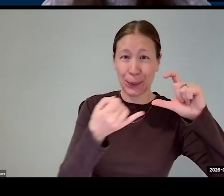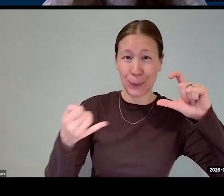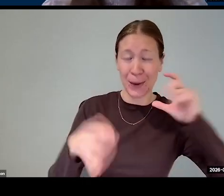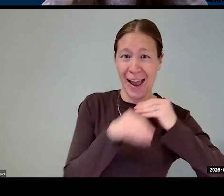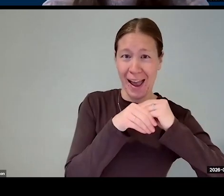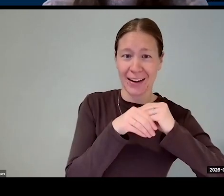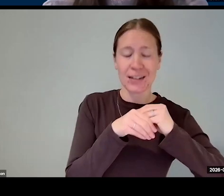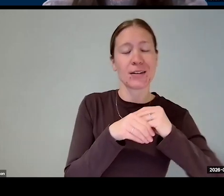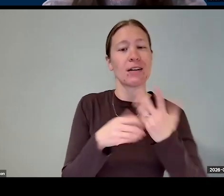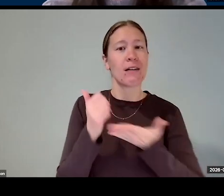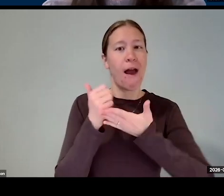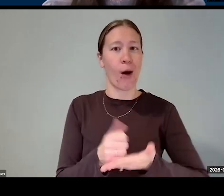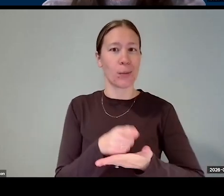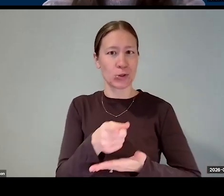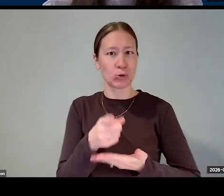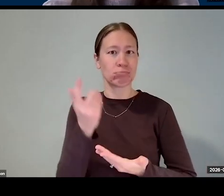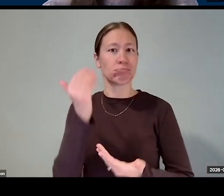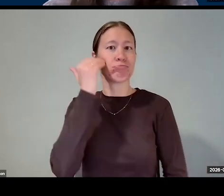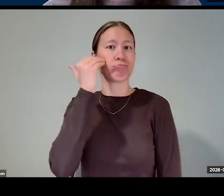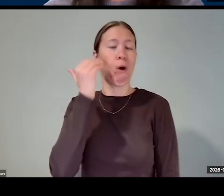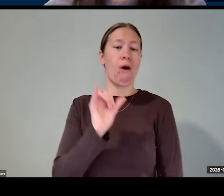oh, that's a link, even if it's not a URL.